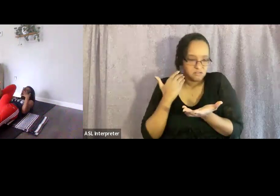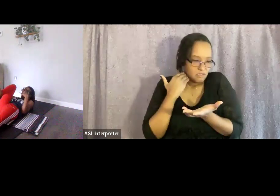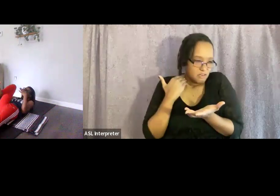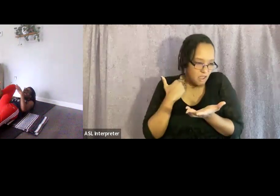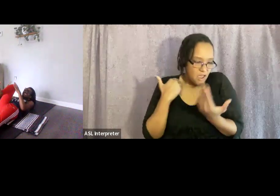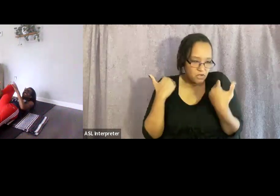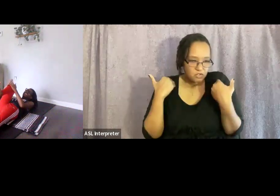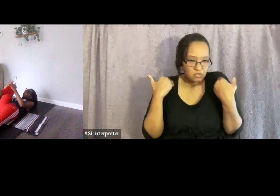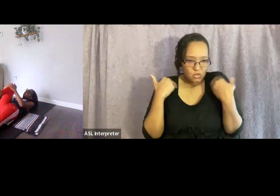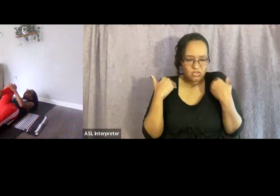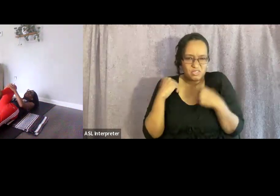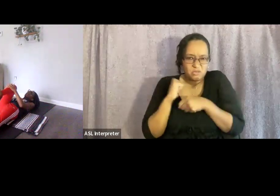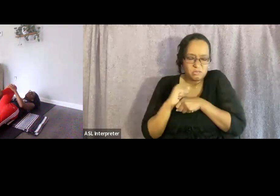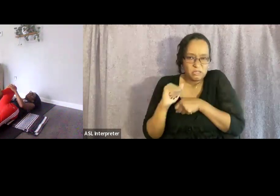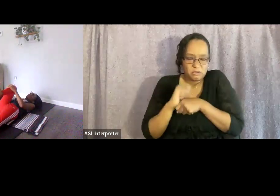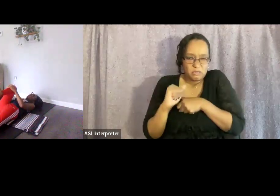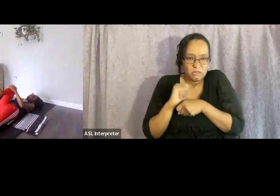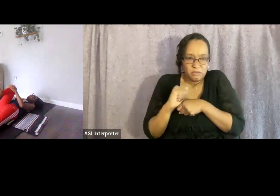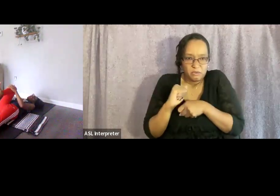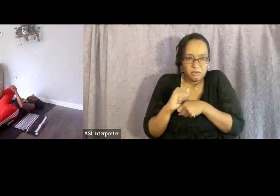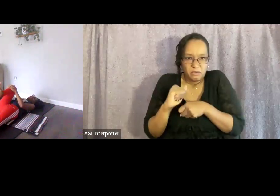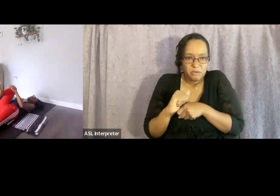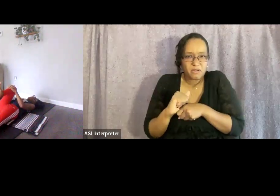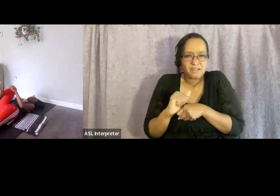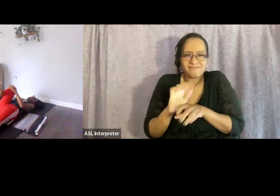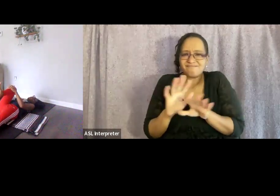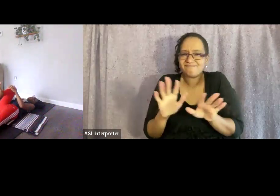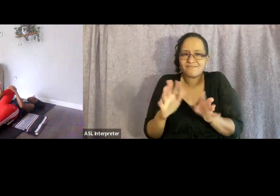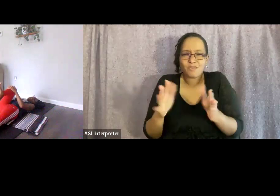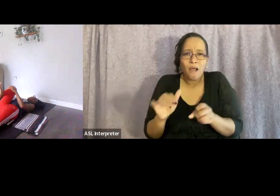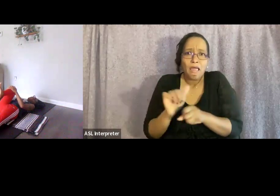and the head work, and no reason to work any harder than we need to here.